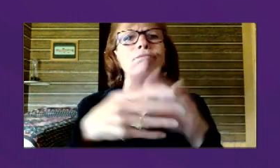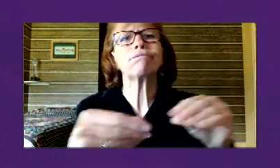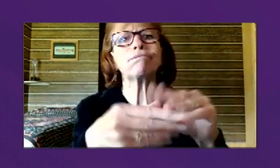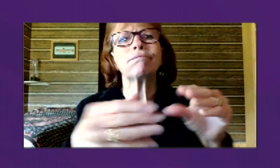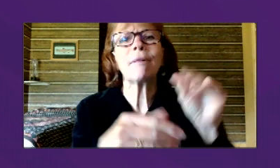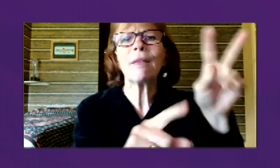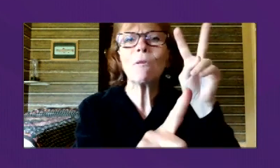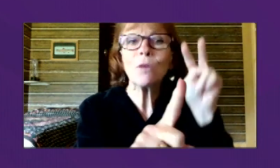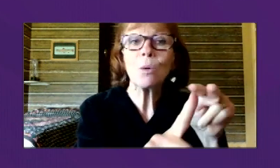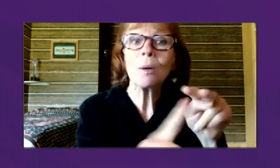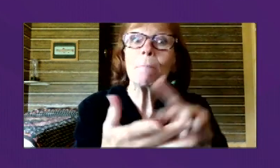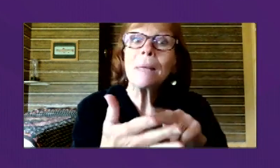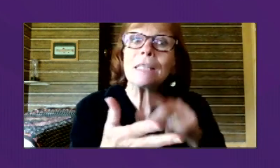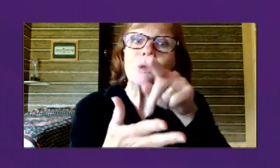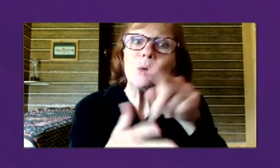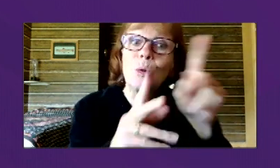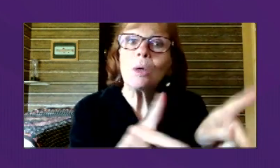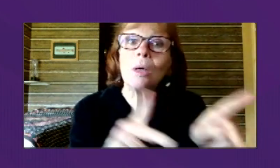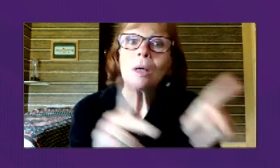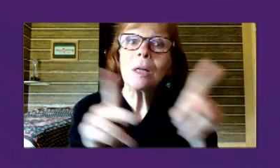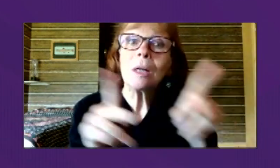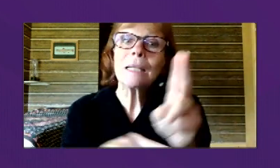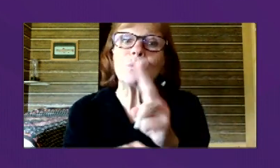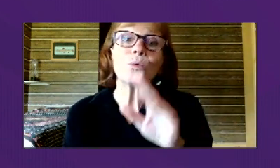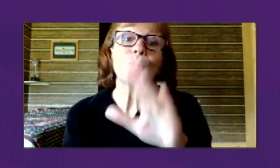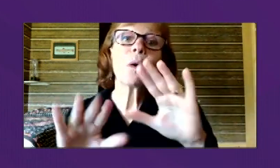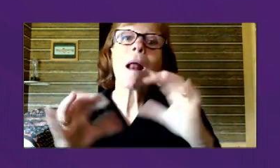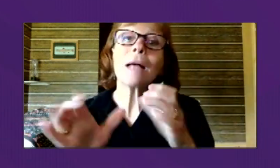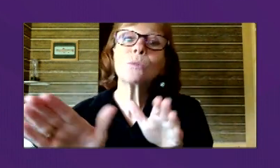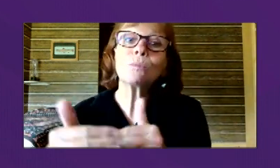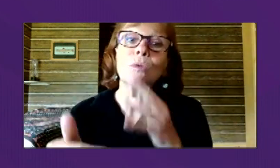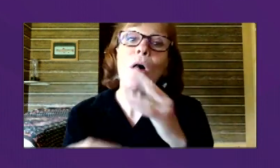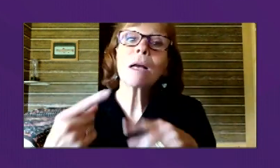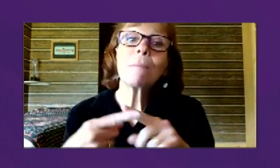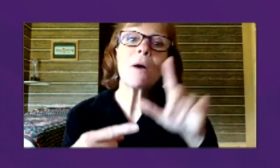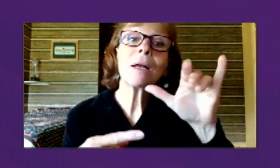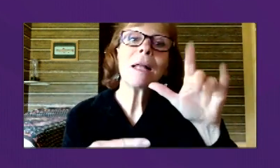events of the Battle of Little Bighorn or talking about cultures on the Great Plains,